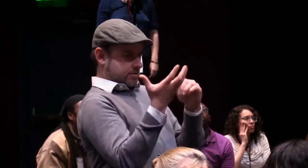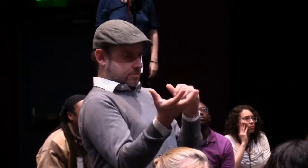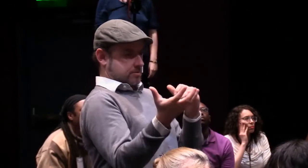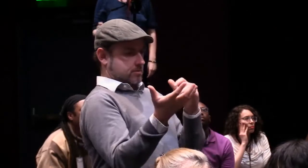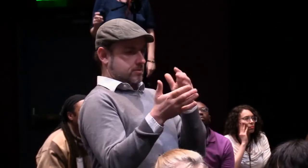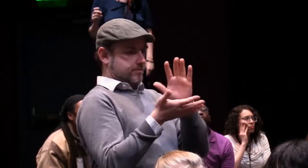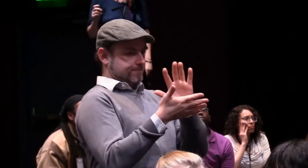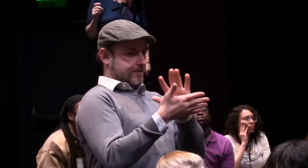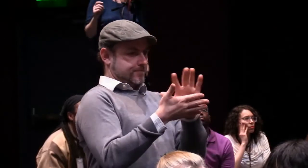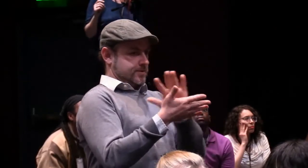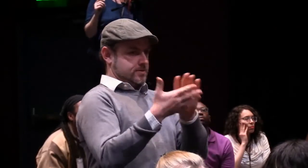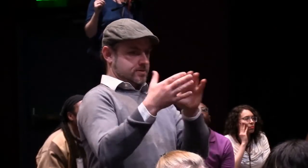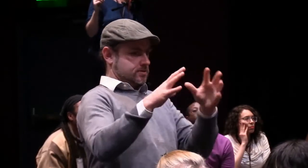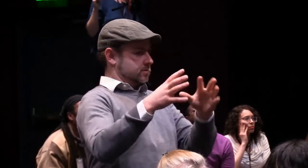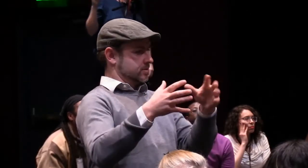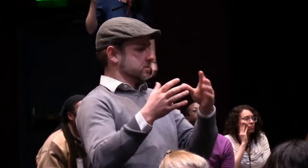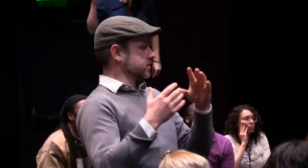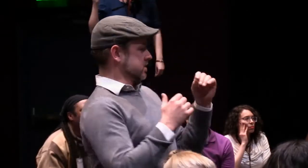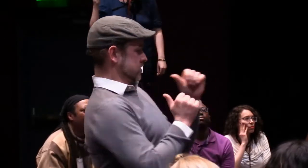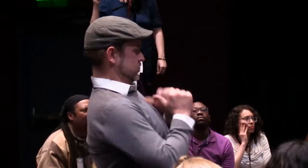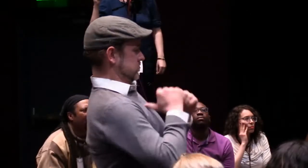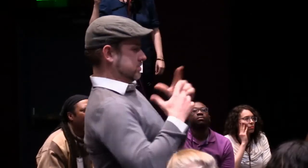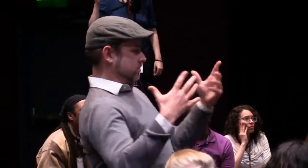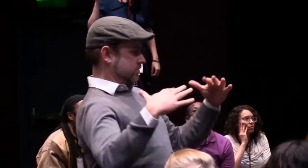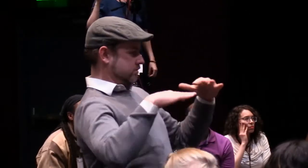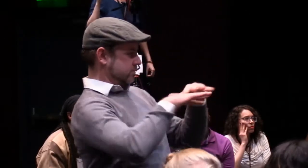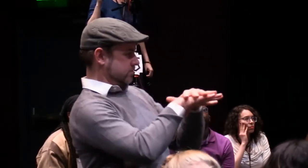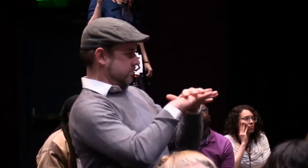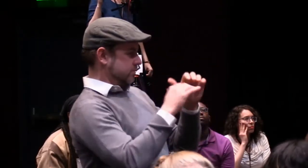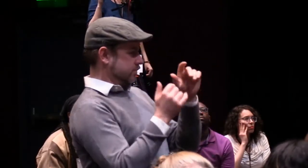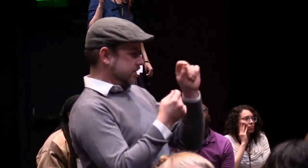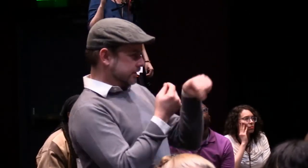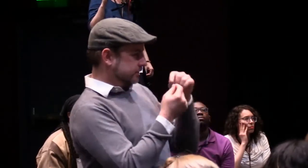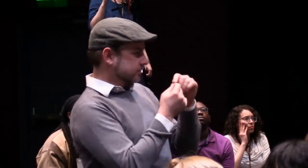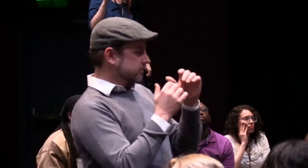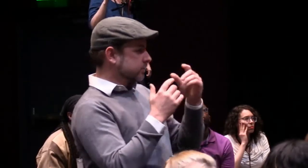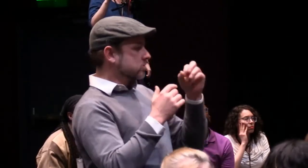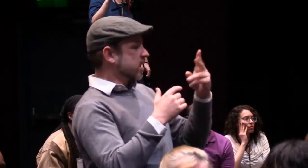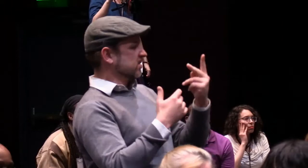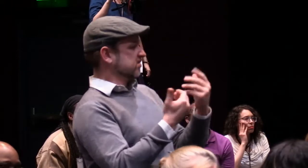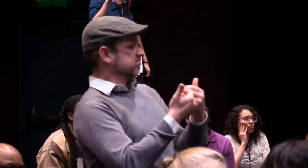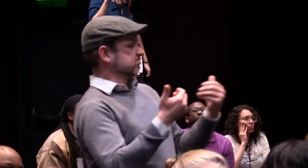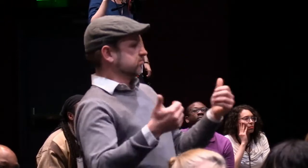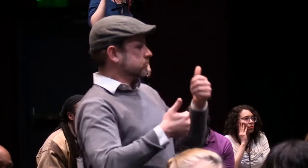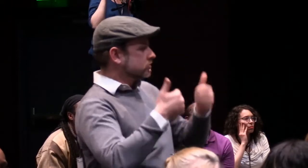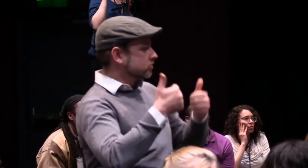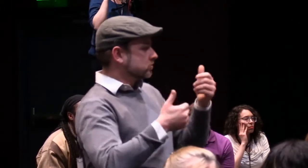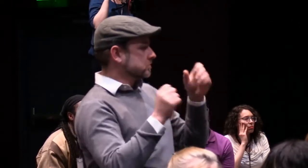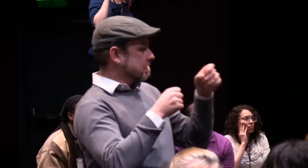How do you envision film, theater, or whatever, and how can you blend the two together,